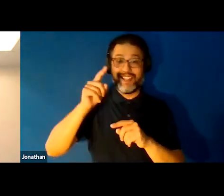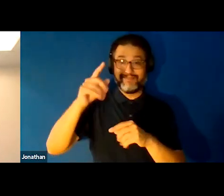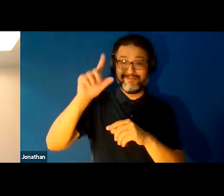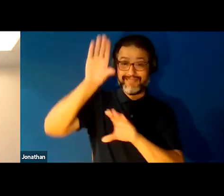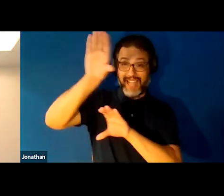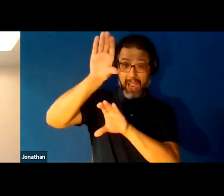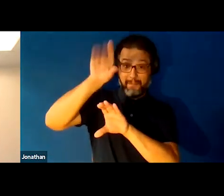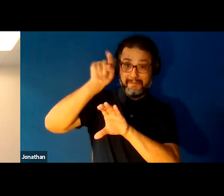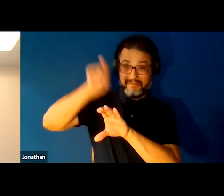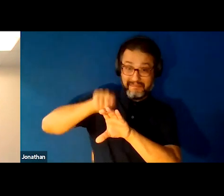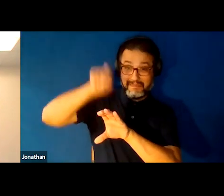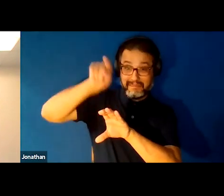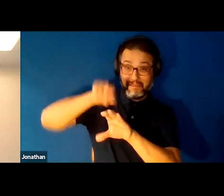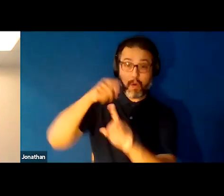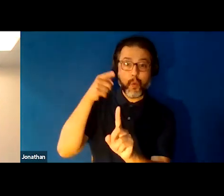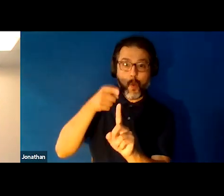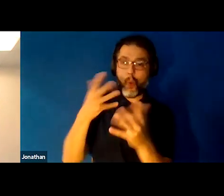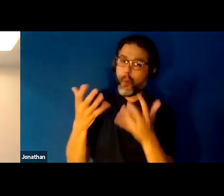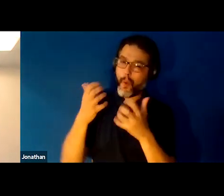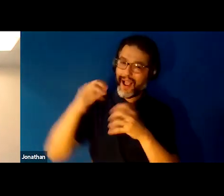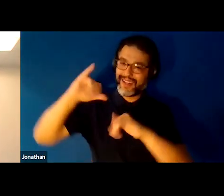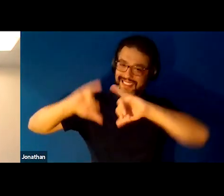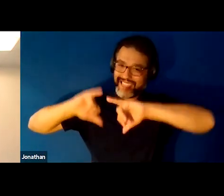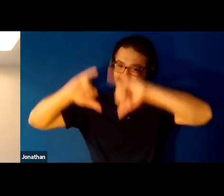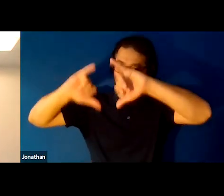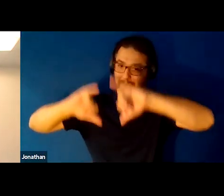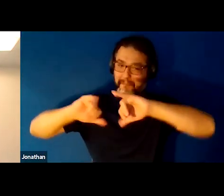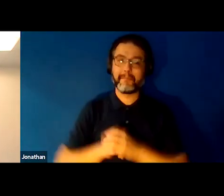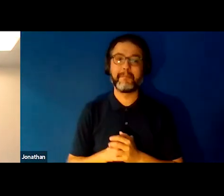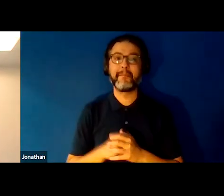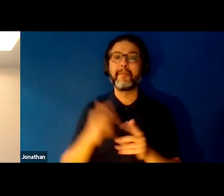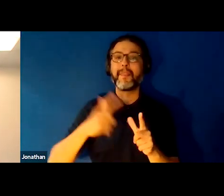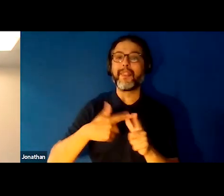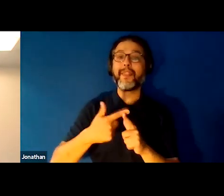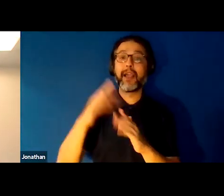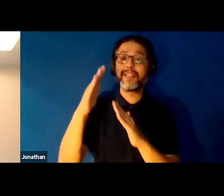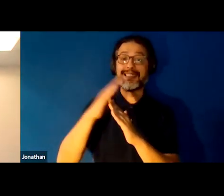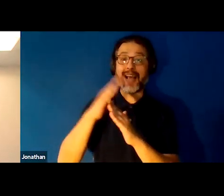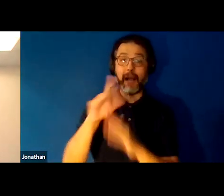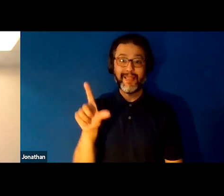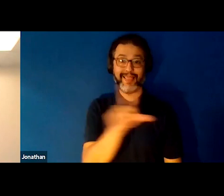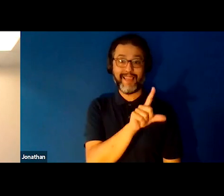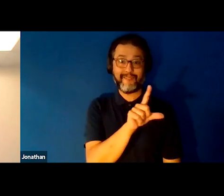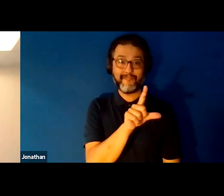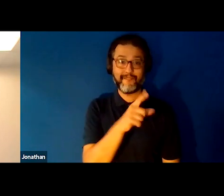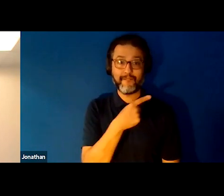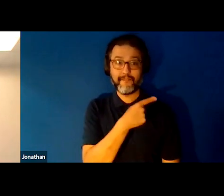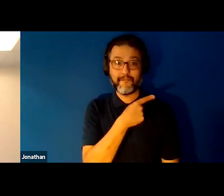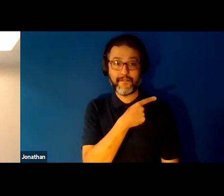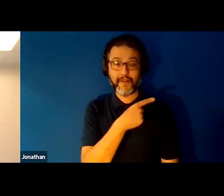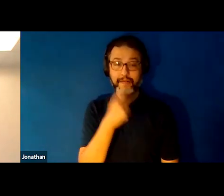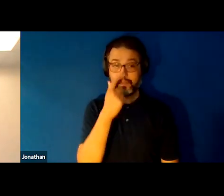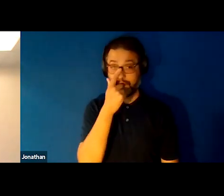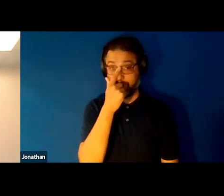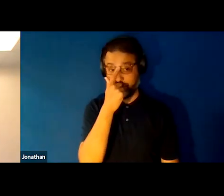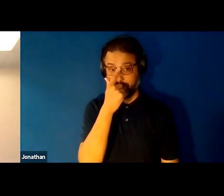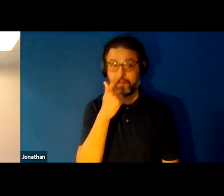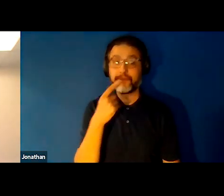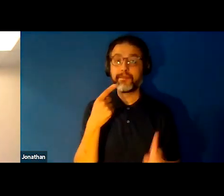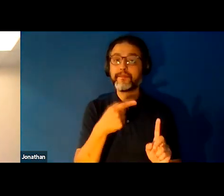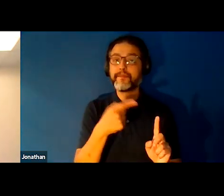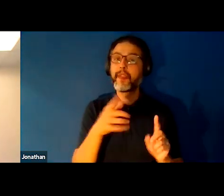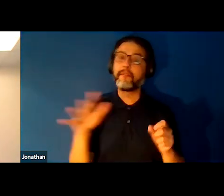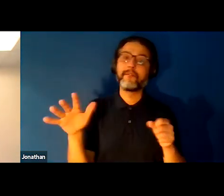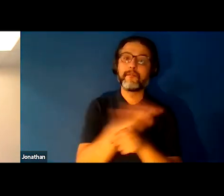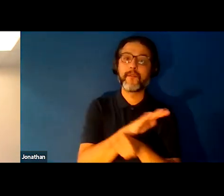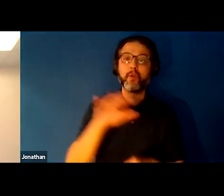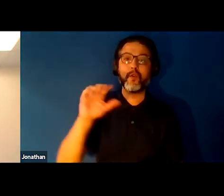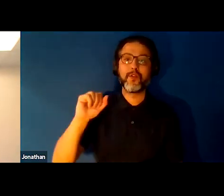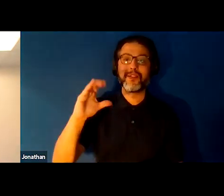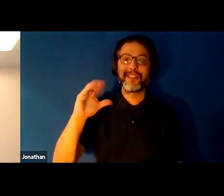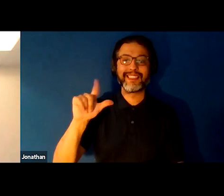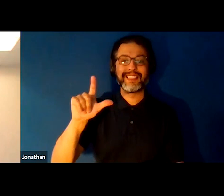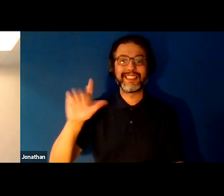And then another element, the top left image, is a full-scale mock-up of a desk that we